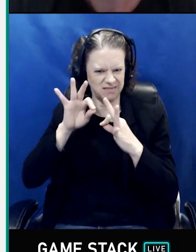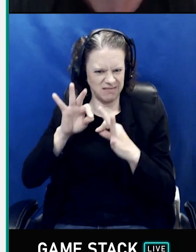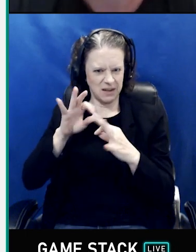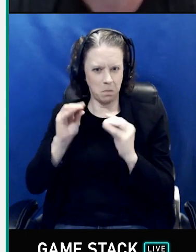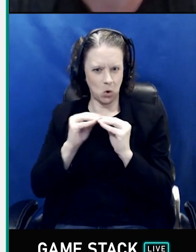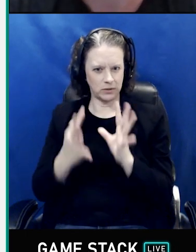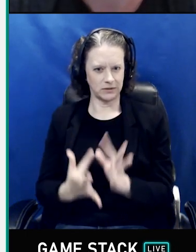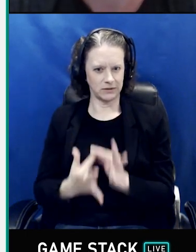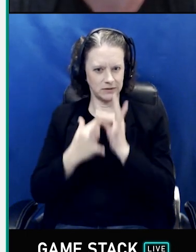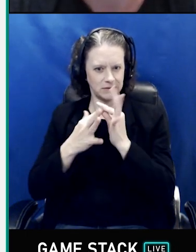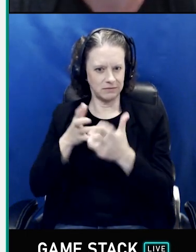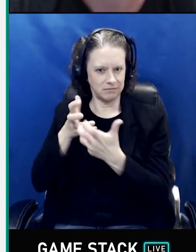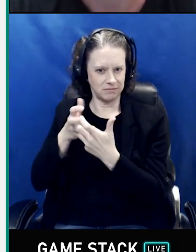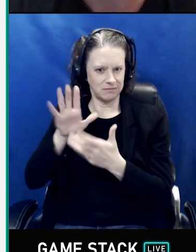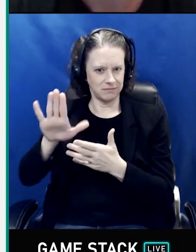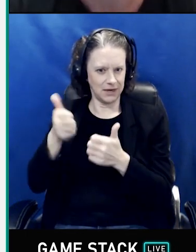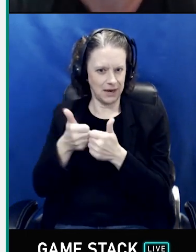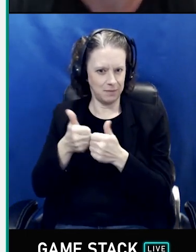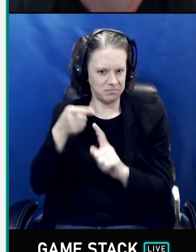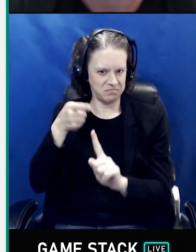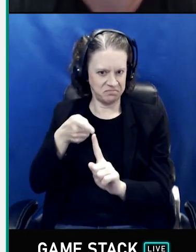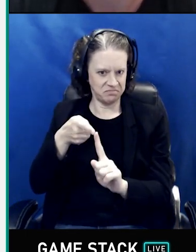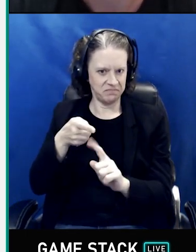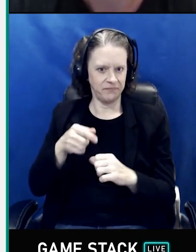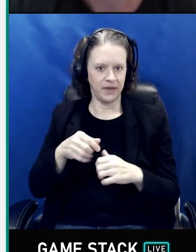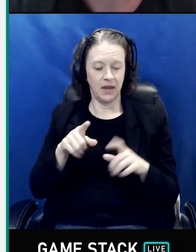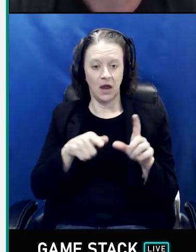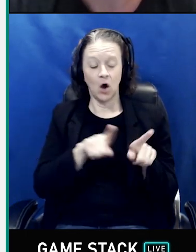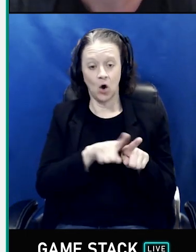The next feature that the team leveraged was Native Touch.